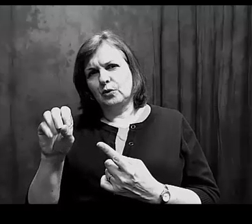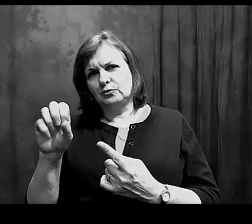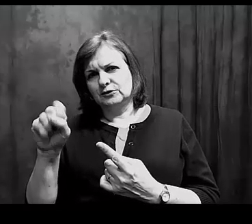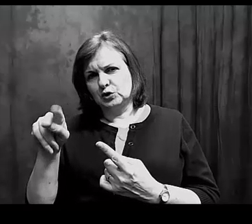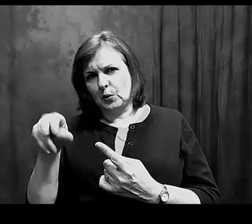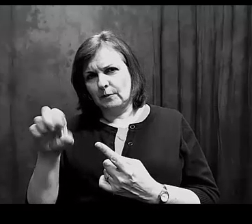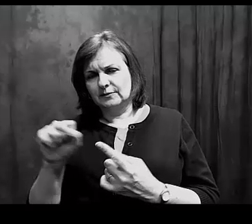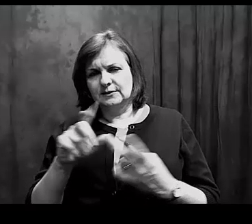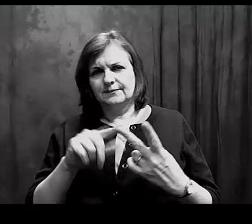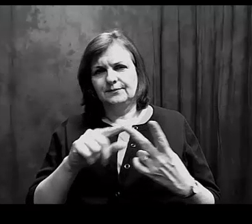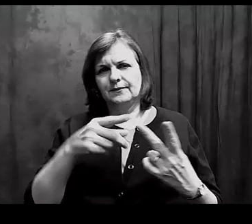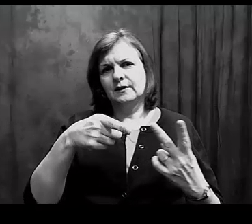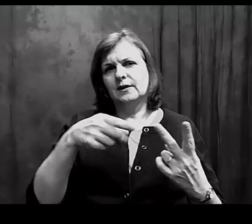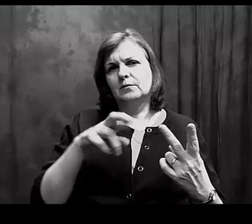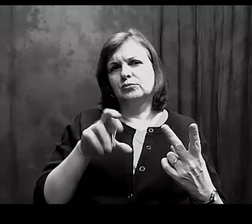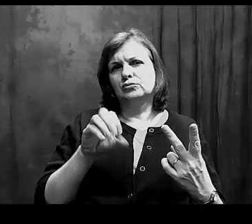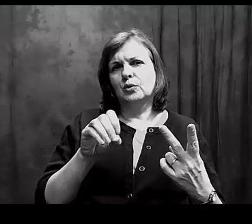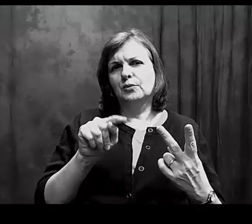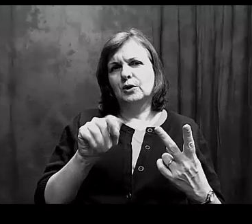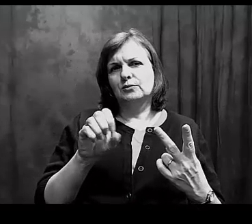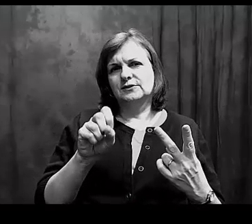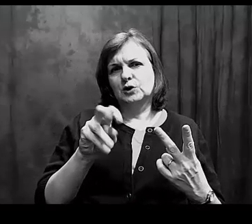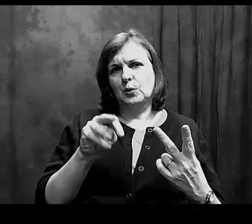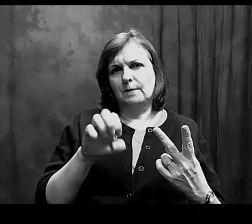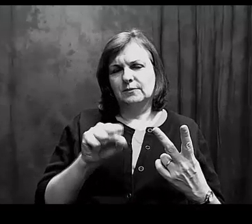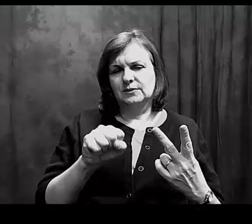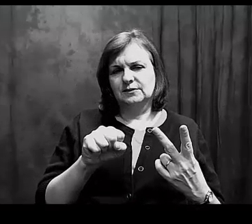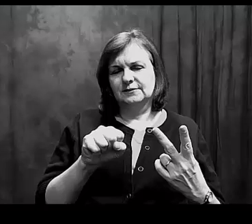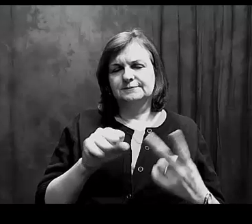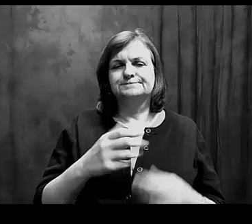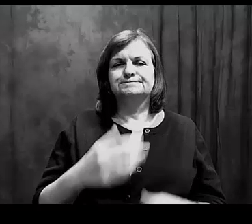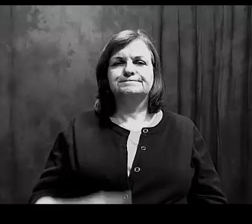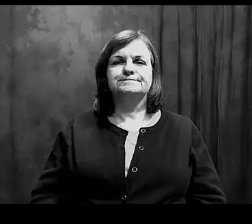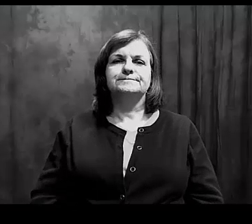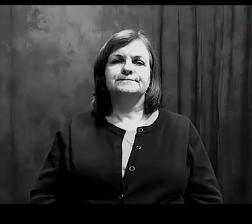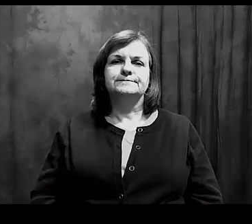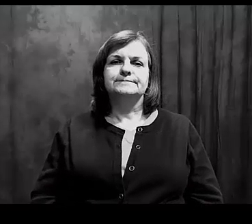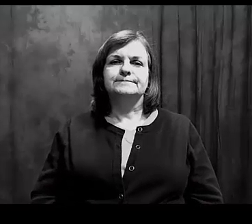may remember these as Deuterostomes